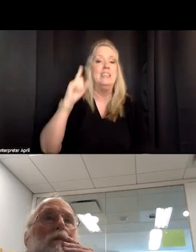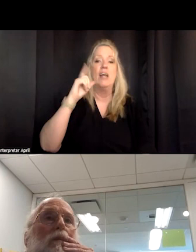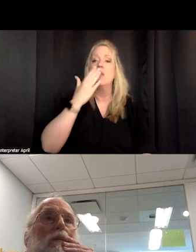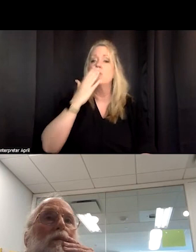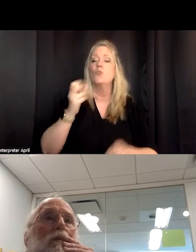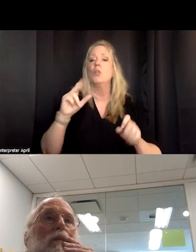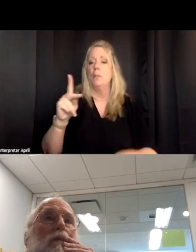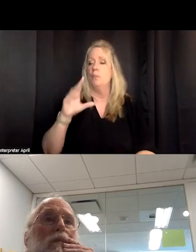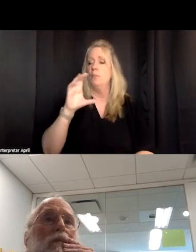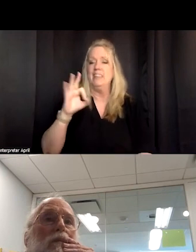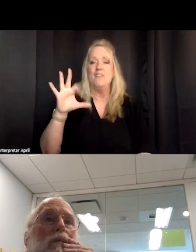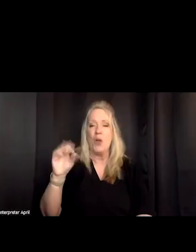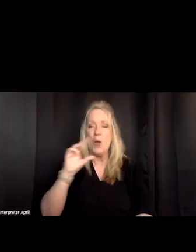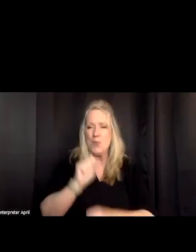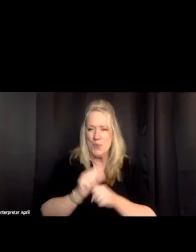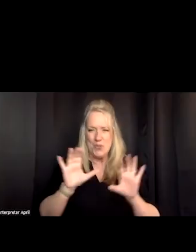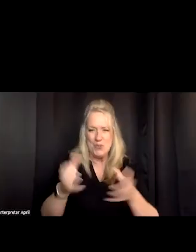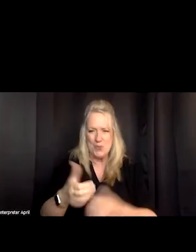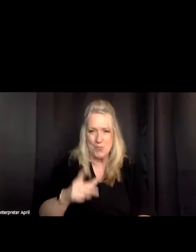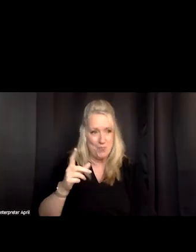WORK GROUP, LINDSEY. >> YEAH.